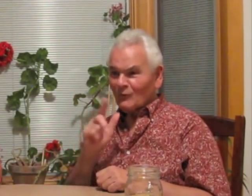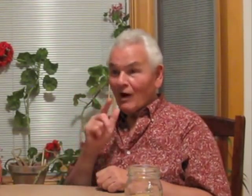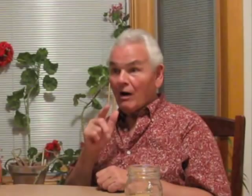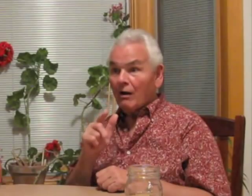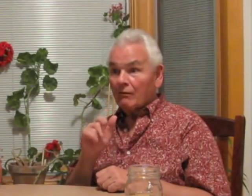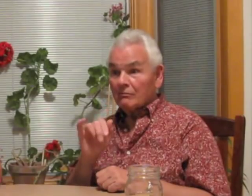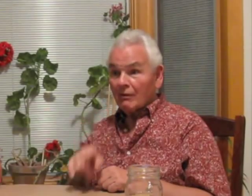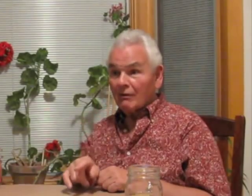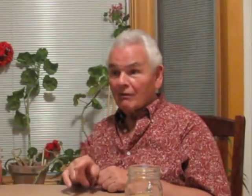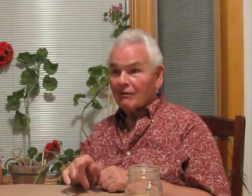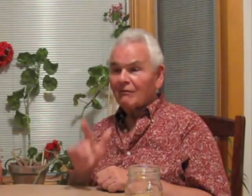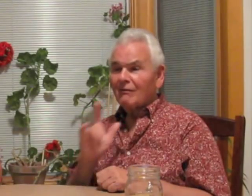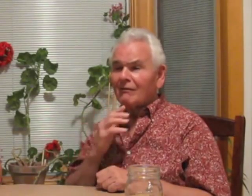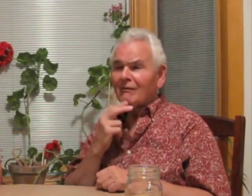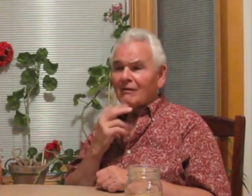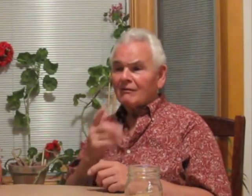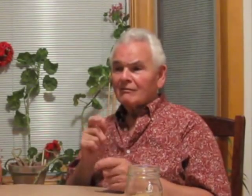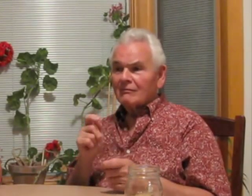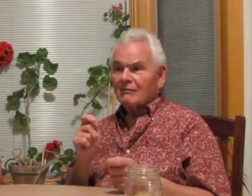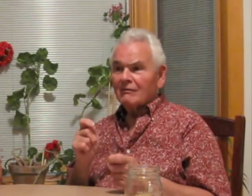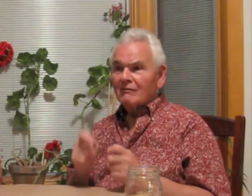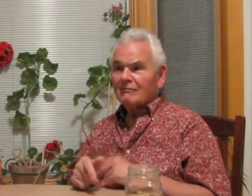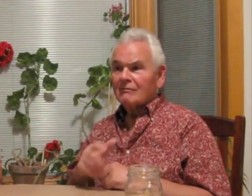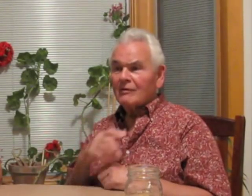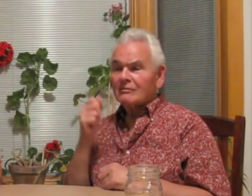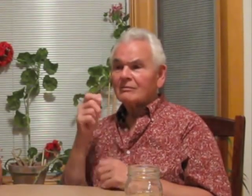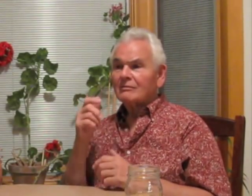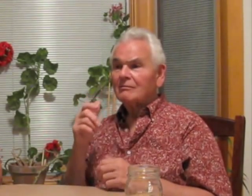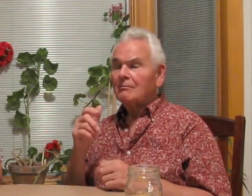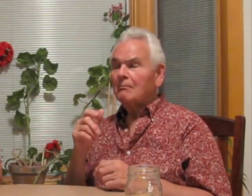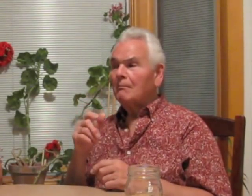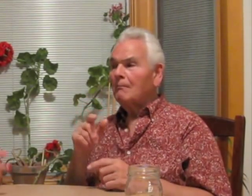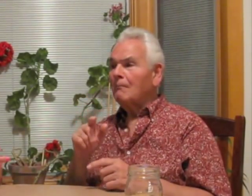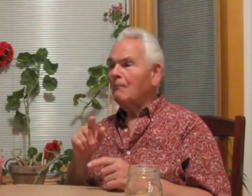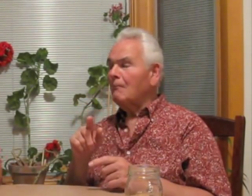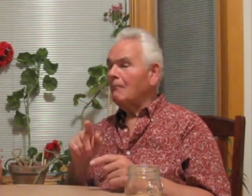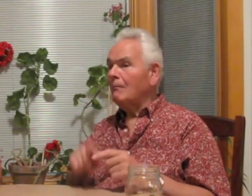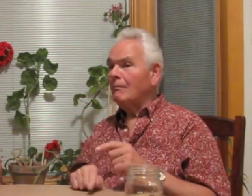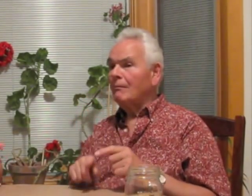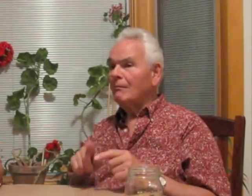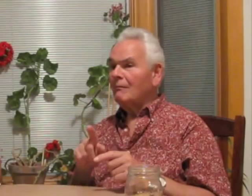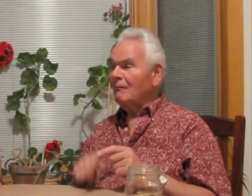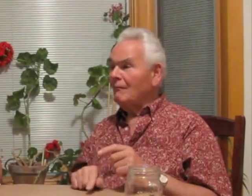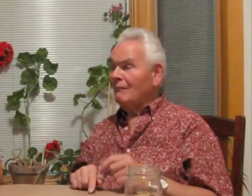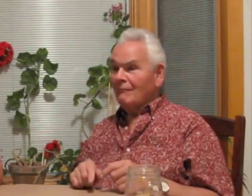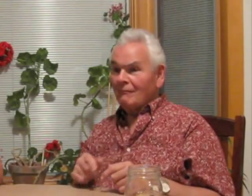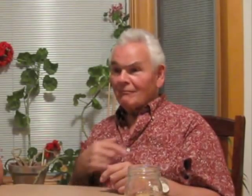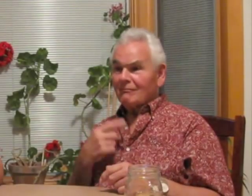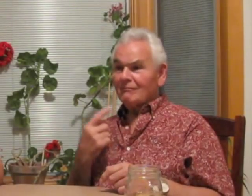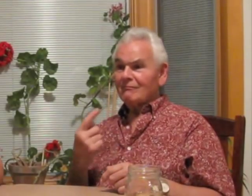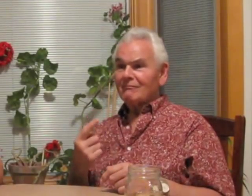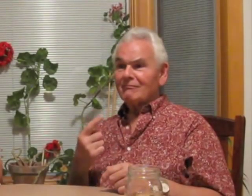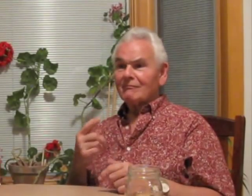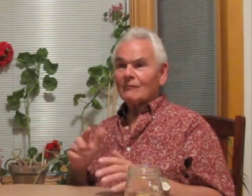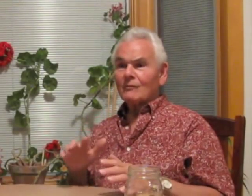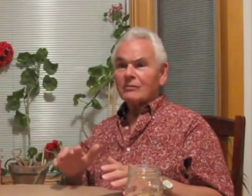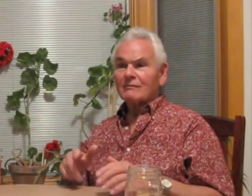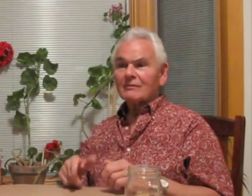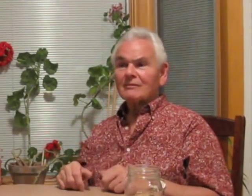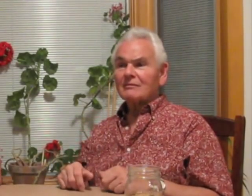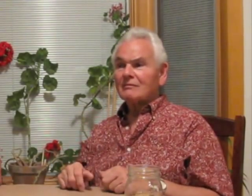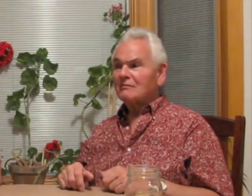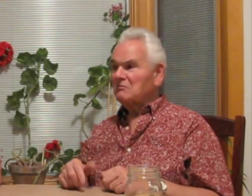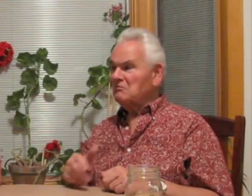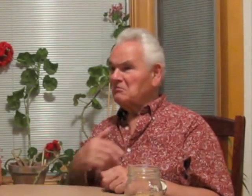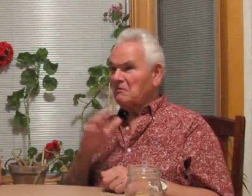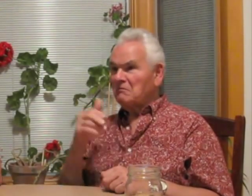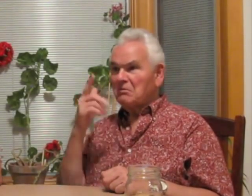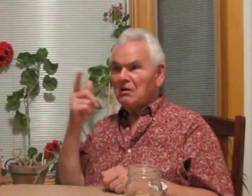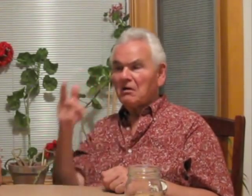I was like who? Oh that girl! She was cute and her looks changed as she got older. It couldn’t be! It left me wondering how amazing it turned out to be.